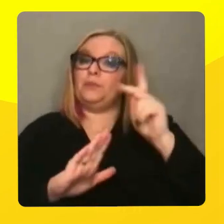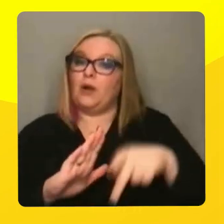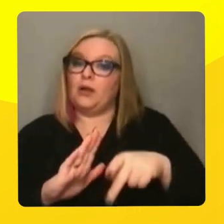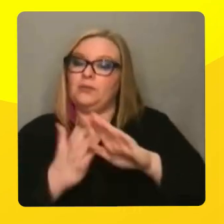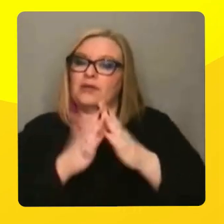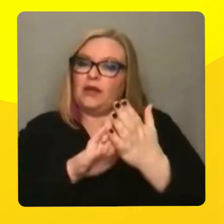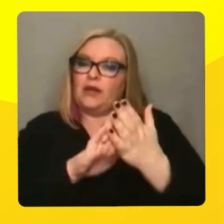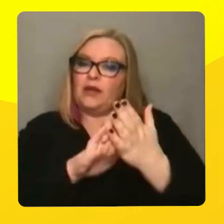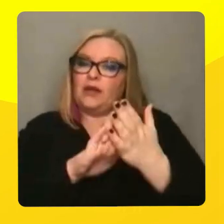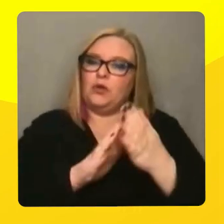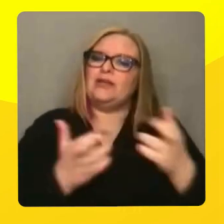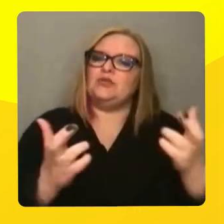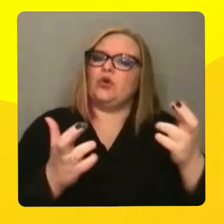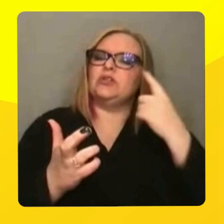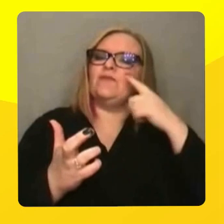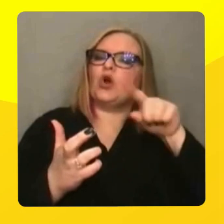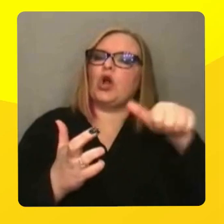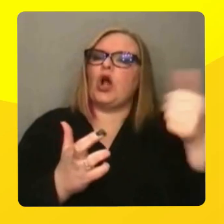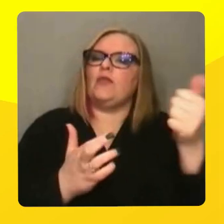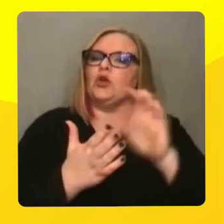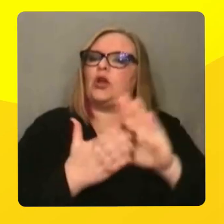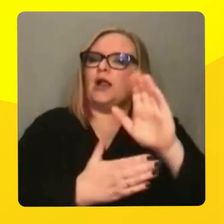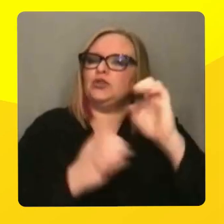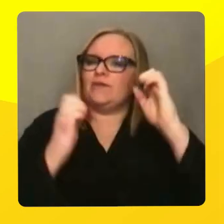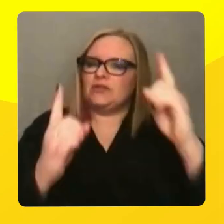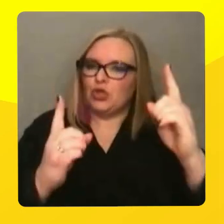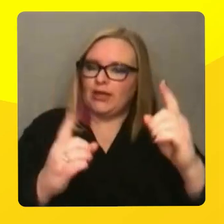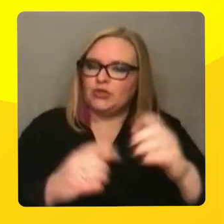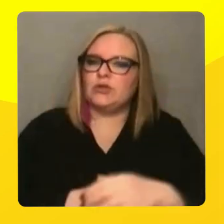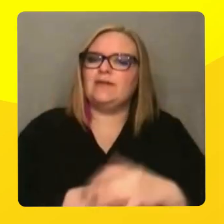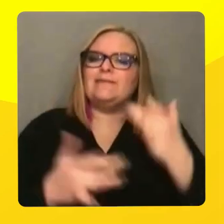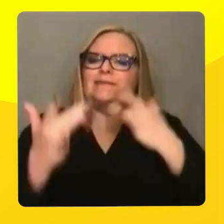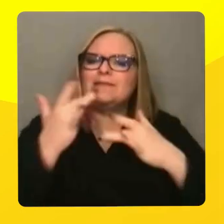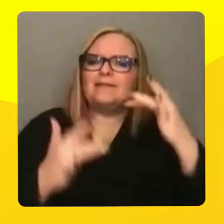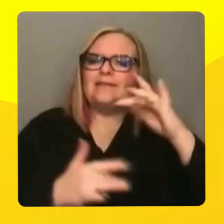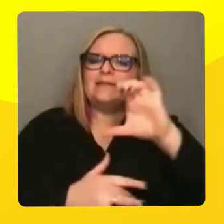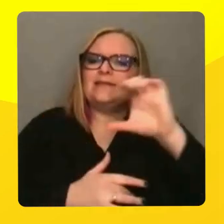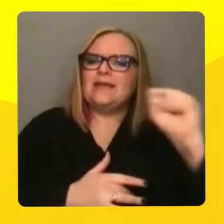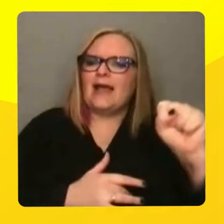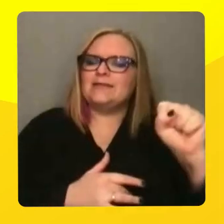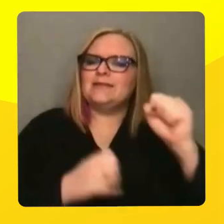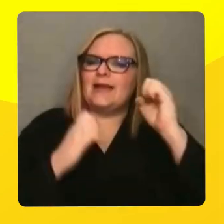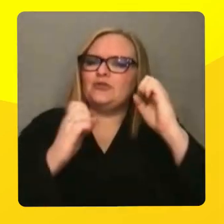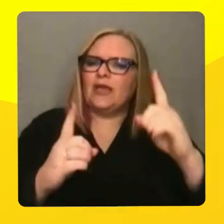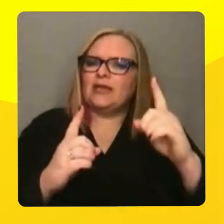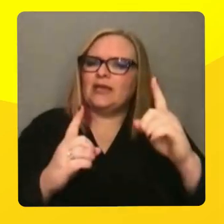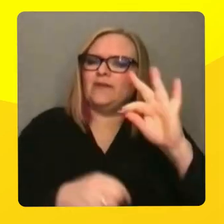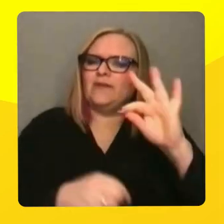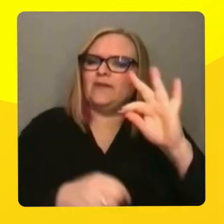for other colleges of education. There's a shortage of education faculty, just like there's a shortage of CS teachers